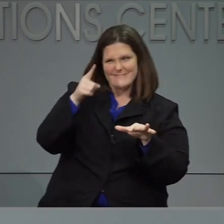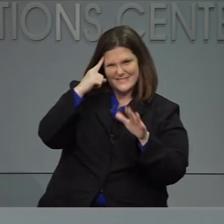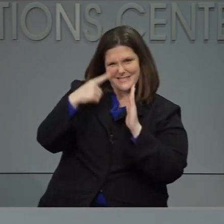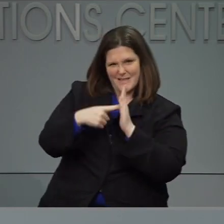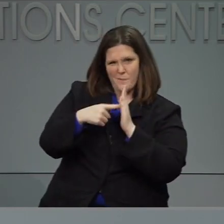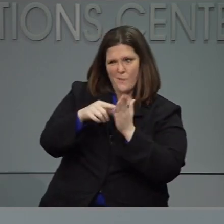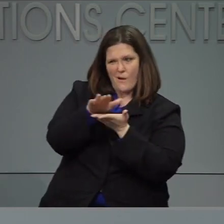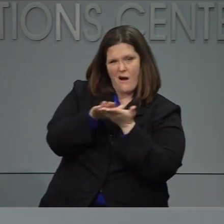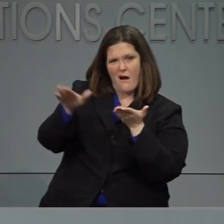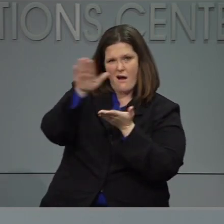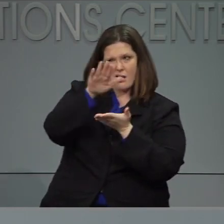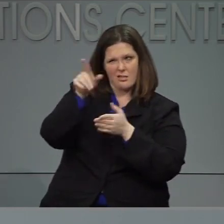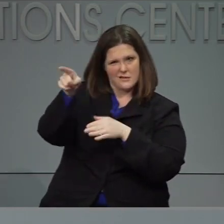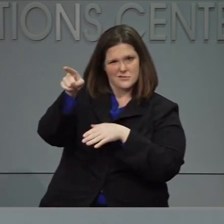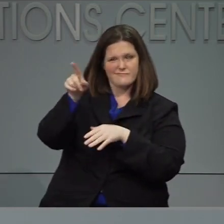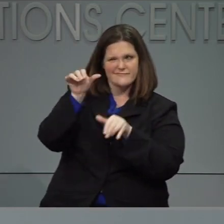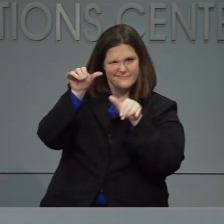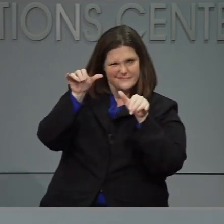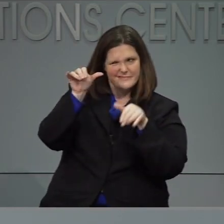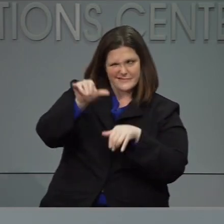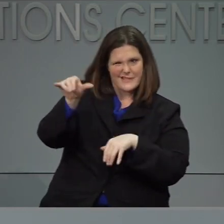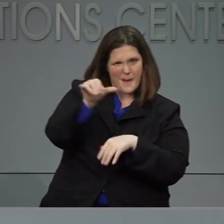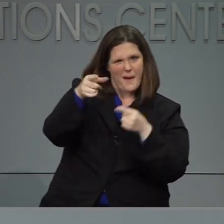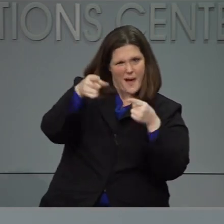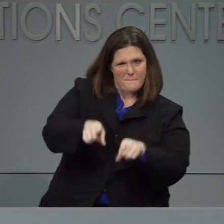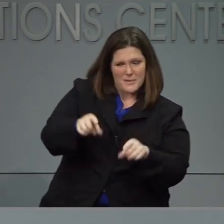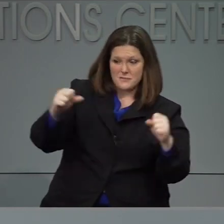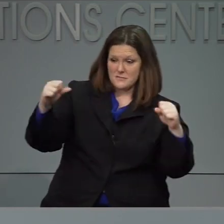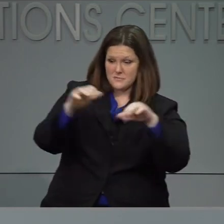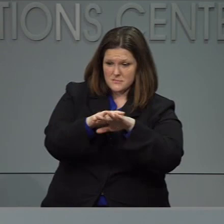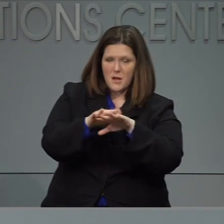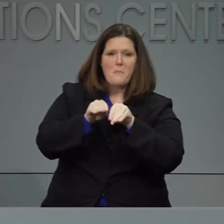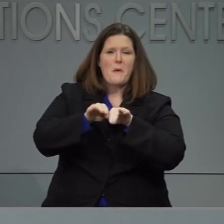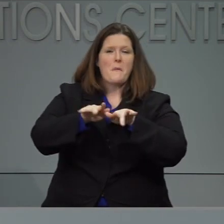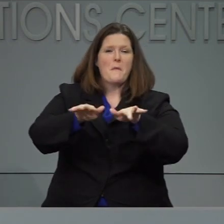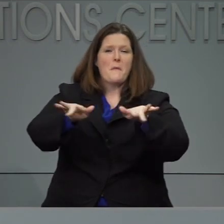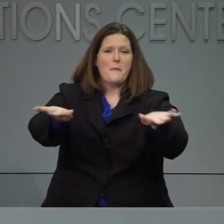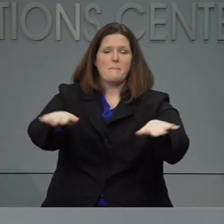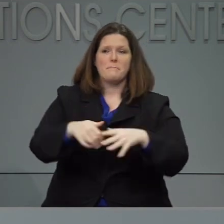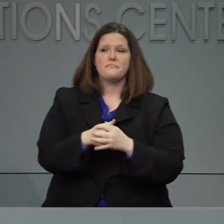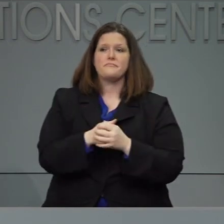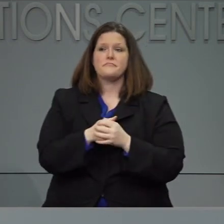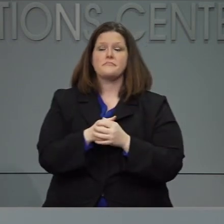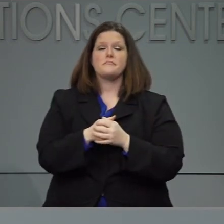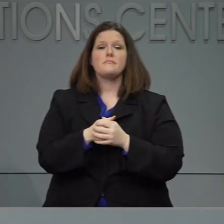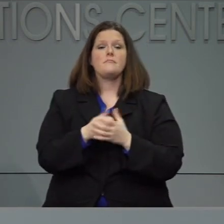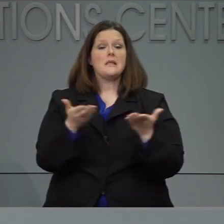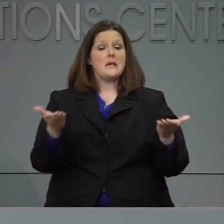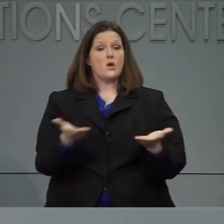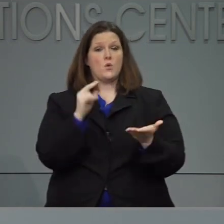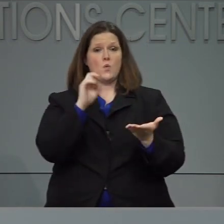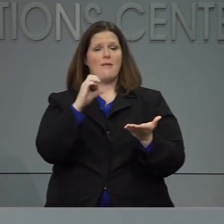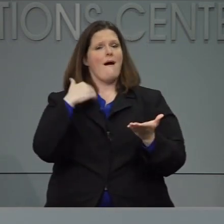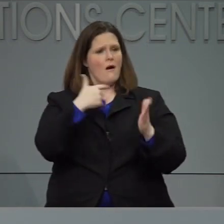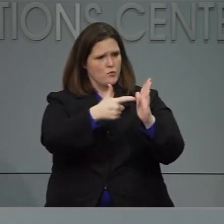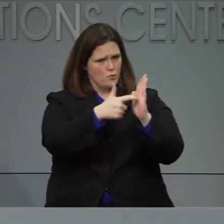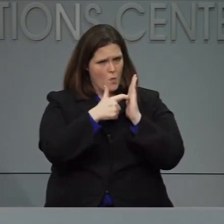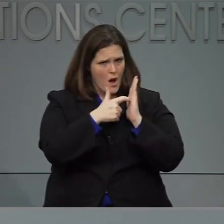CURRENT EXECUTIVE ORDERS. AND OUR PHASE 2 STATUS MEANS THAT NORTH CAROLINA CONTINUES TO HAVE STRICT LIMITS ON GROUP